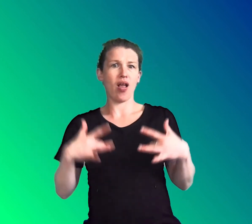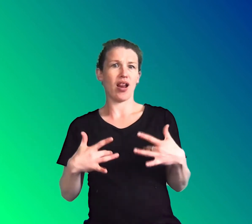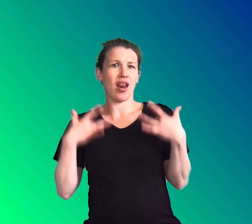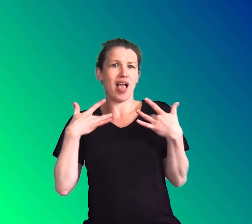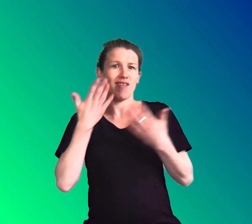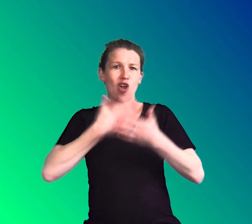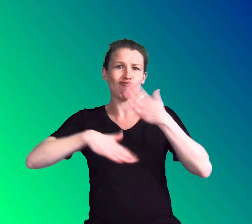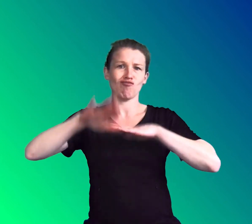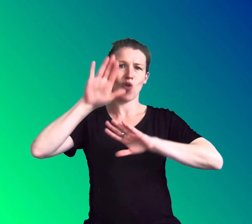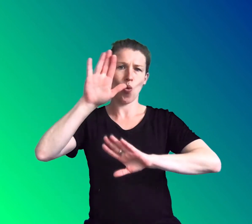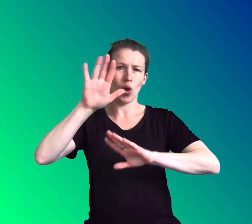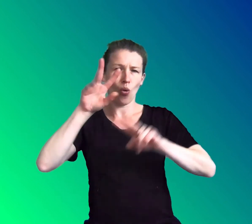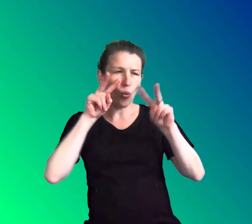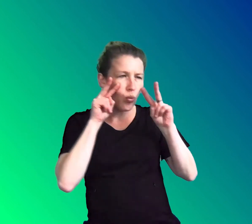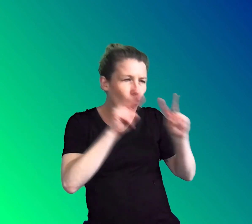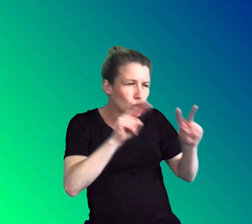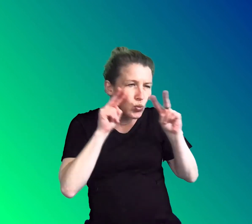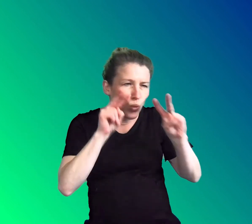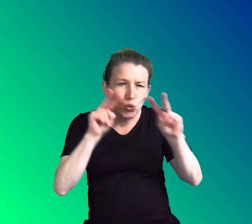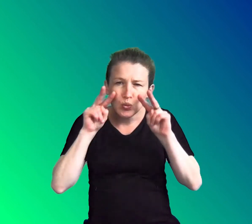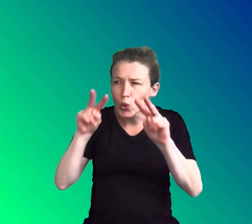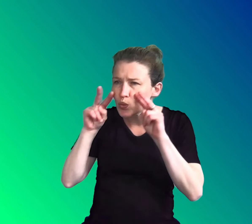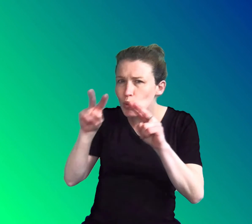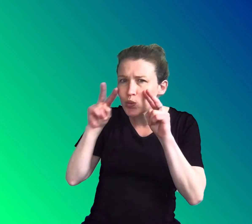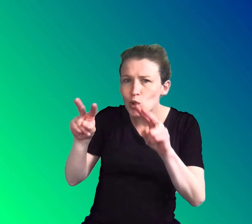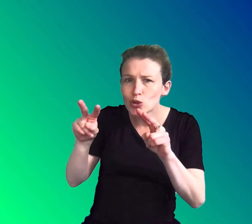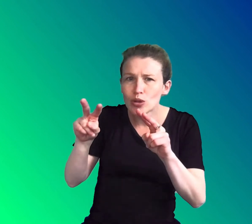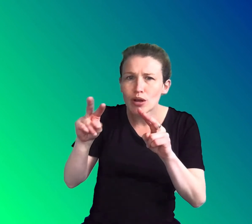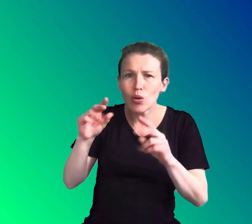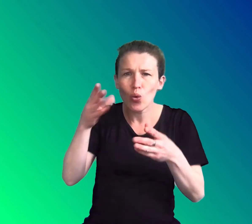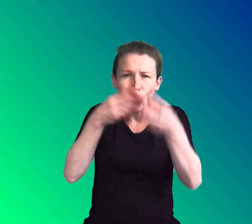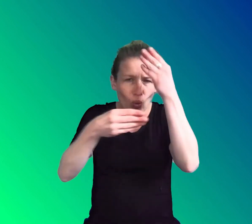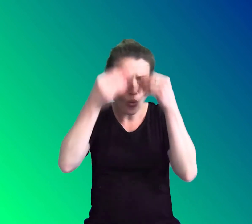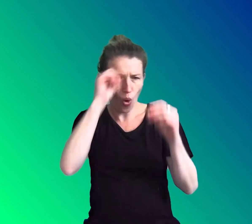which have been set up to monitor the wildlife around Aotearoa.